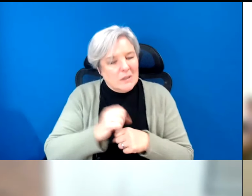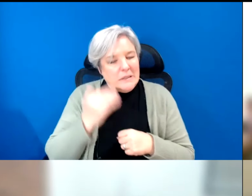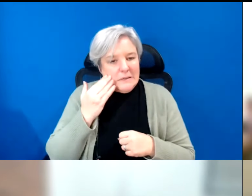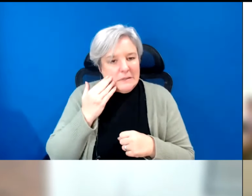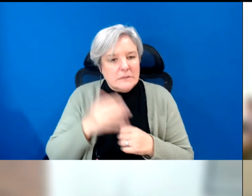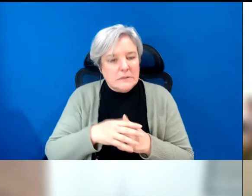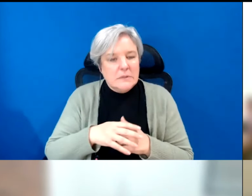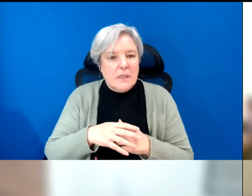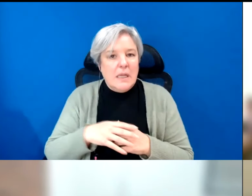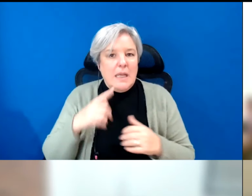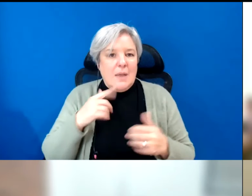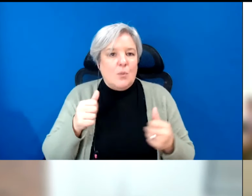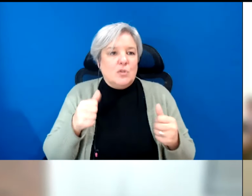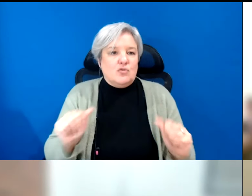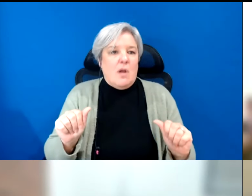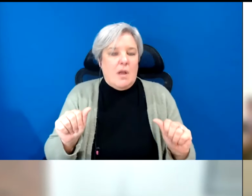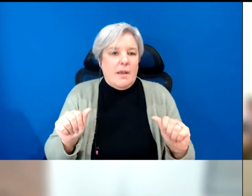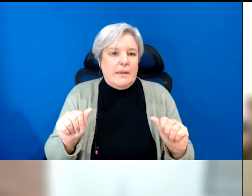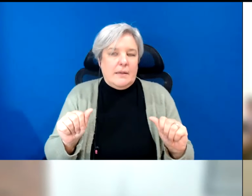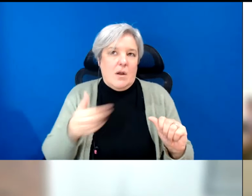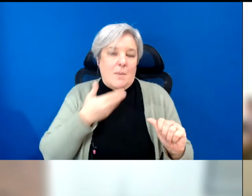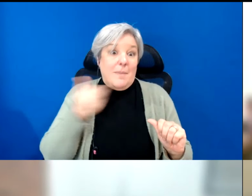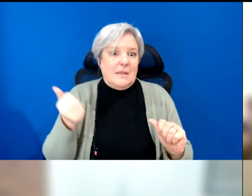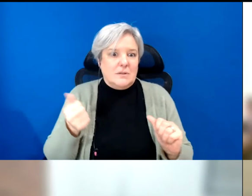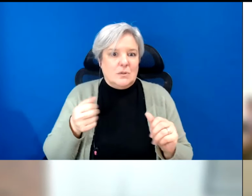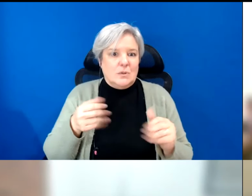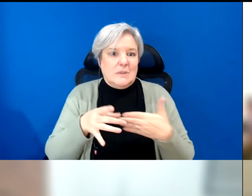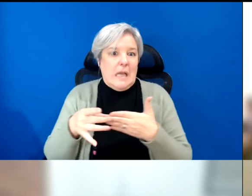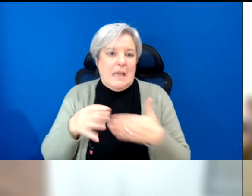and we're trying to do our best to guide faculty. It's here we are